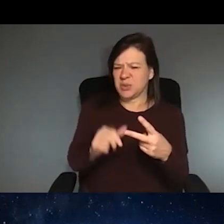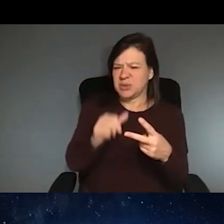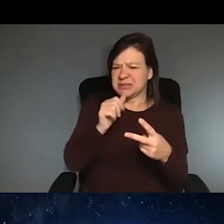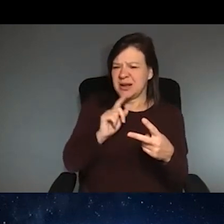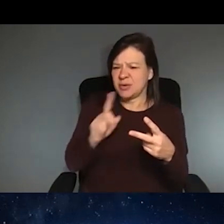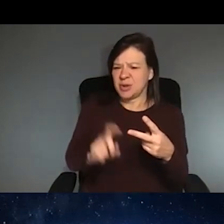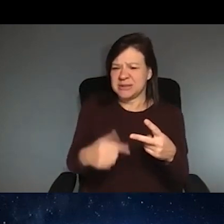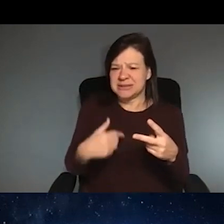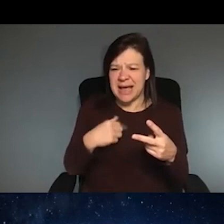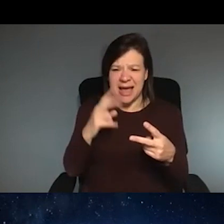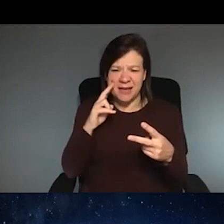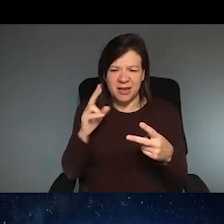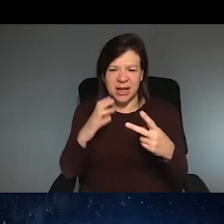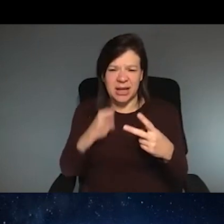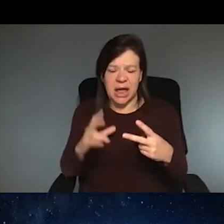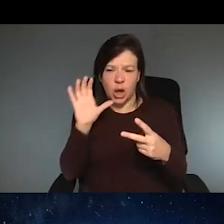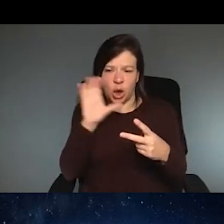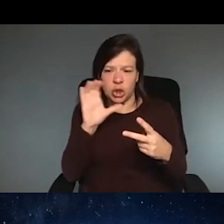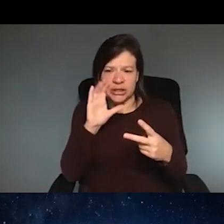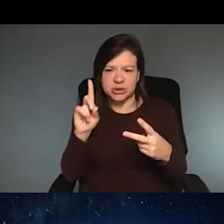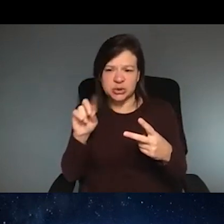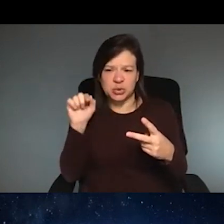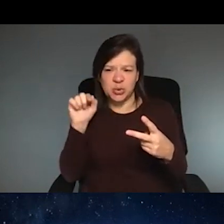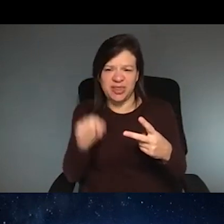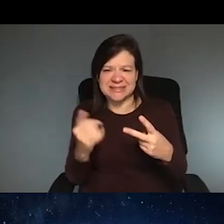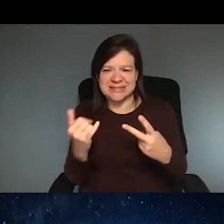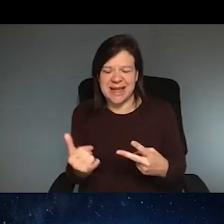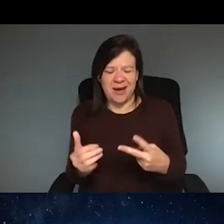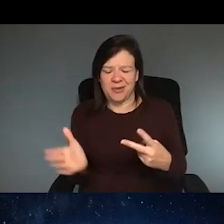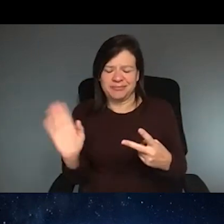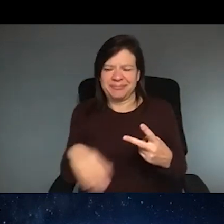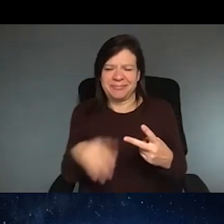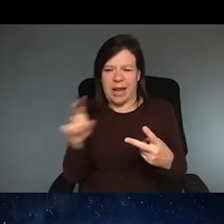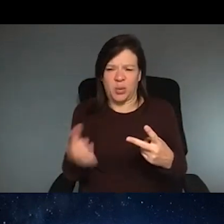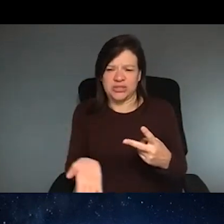CLIENT LOOKING TO DO THIS RIGHT NOW. NOT REALLY A QUESTION, DO THE OTHER ONE.